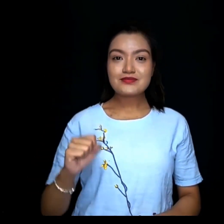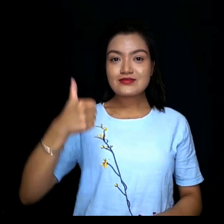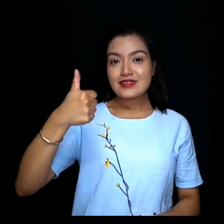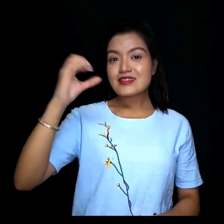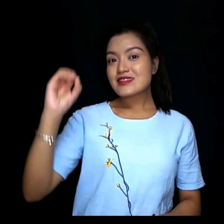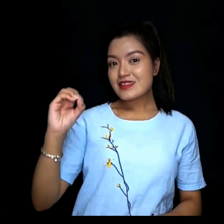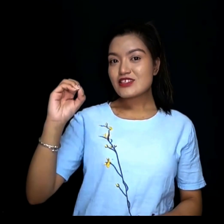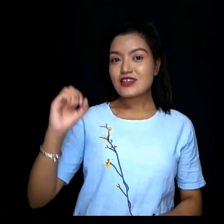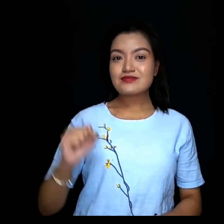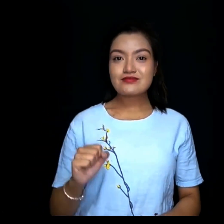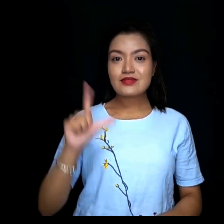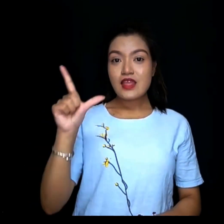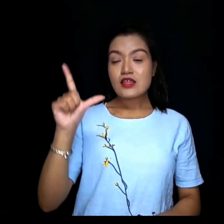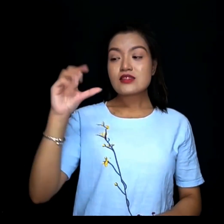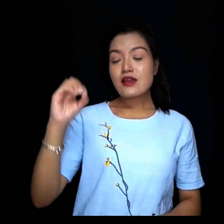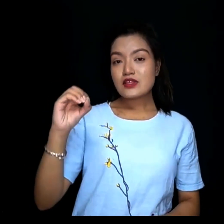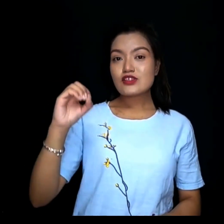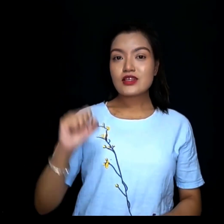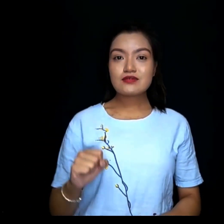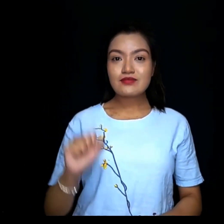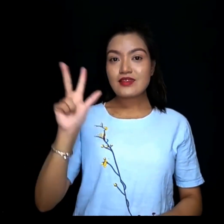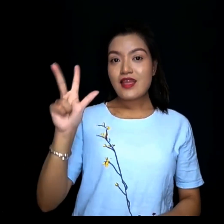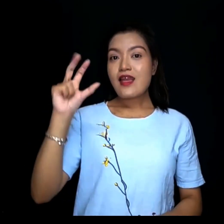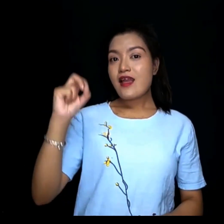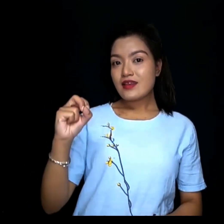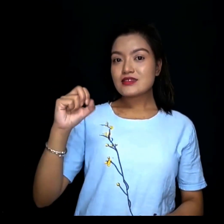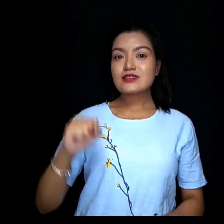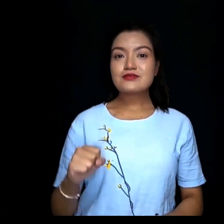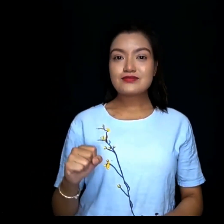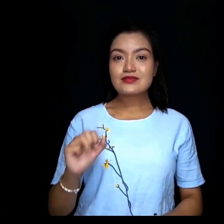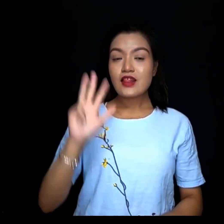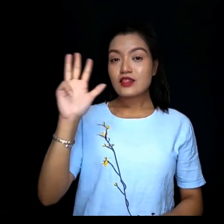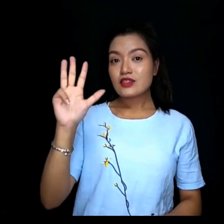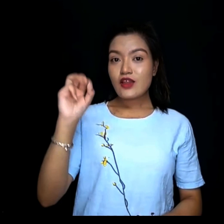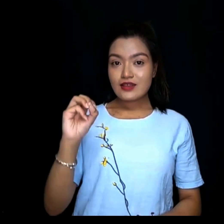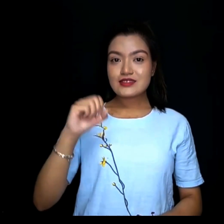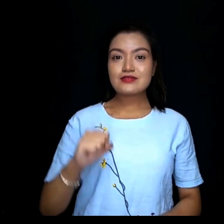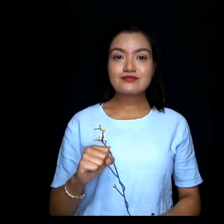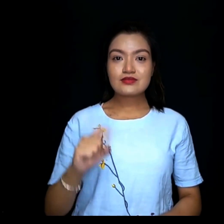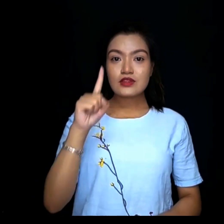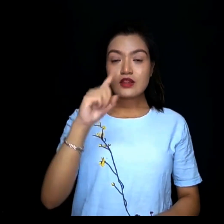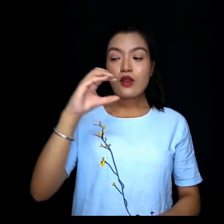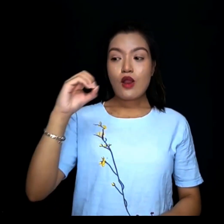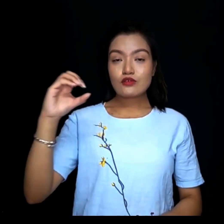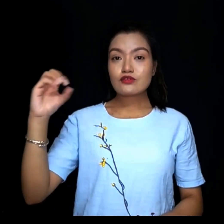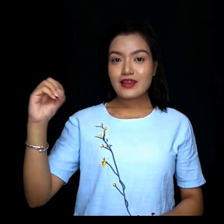६० - ७० - ८ ०- ९० - १००